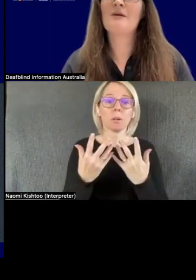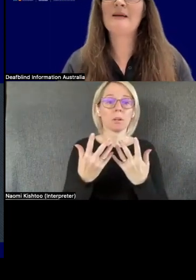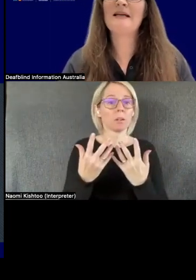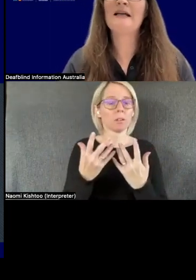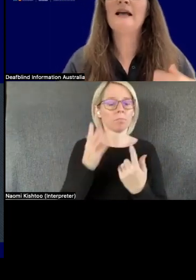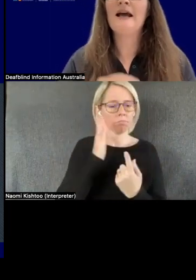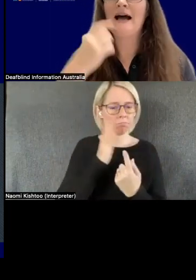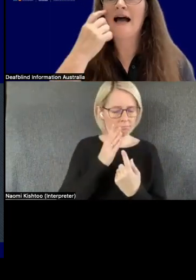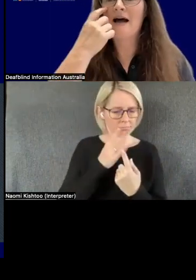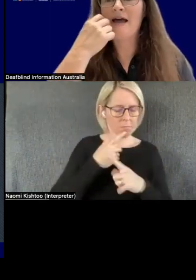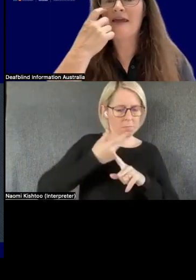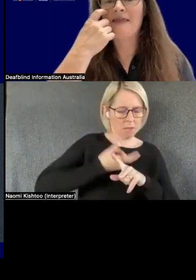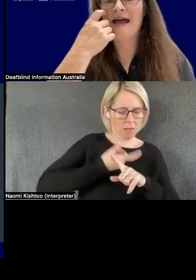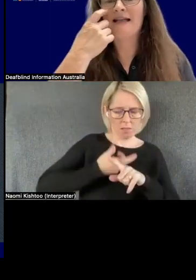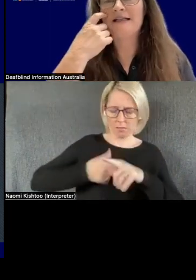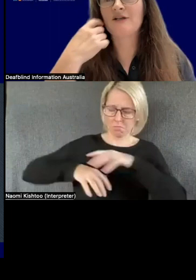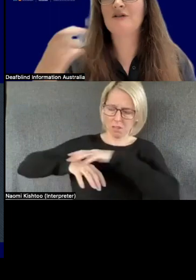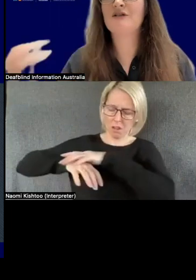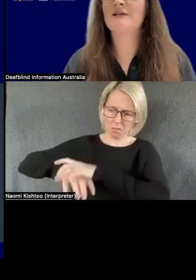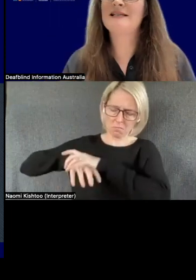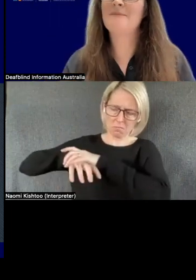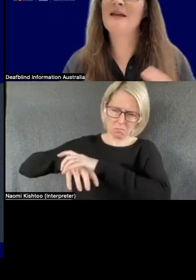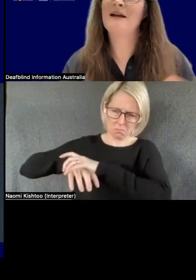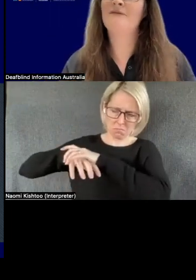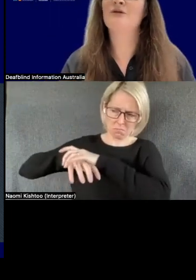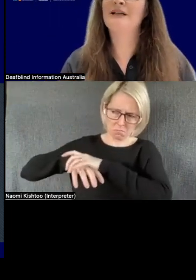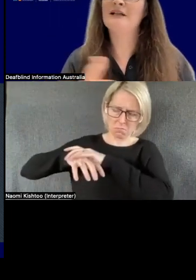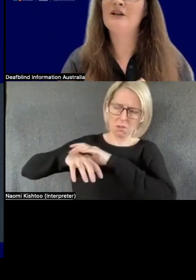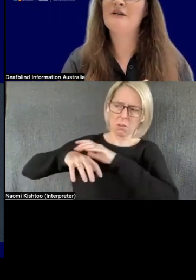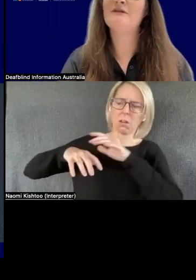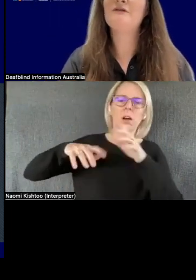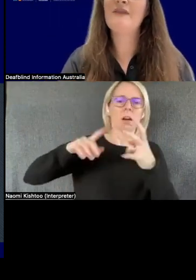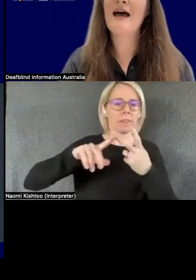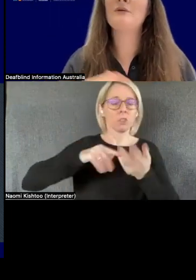chopping and that leads on to a step that I’ve already learned before that,